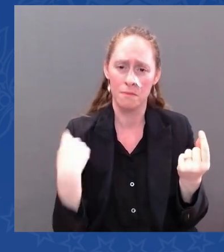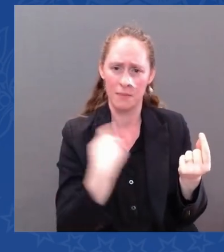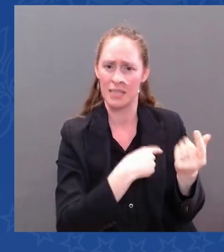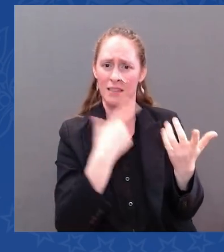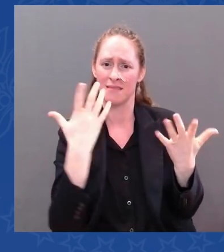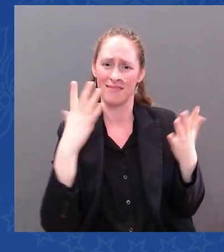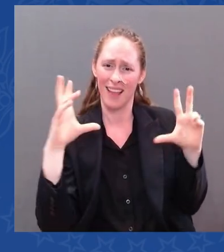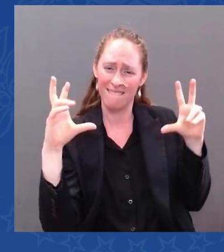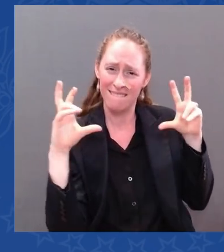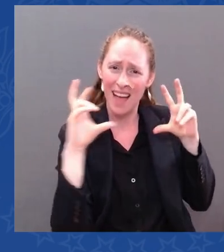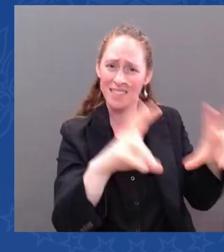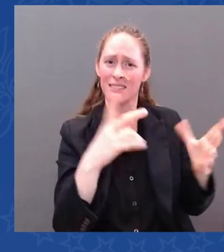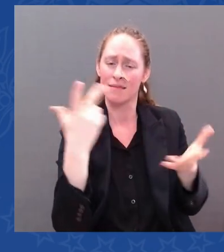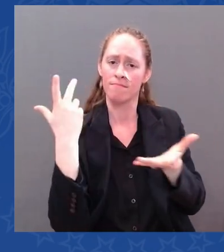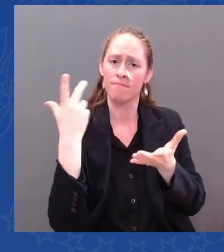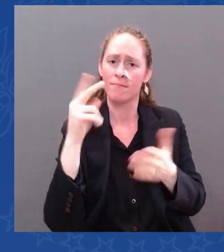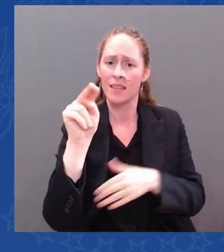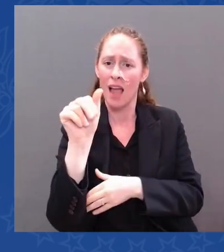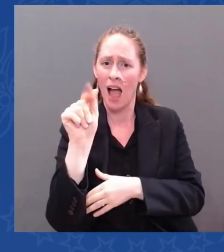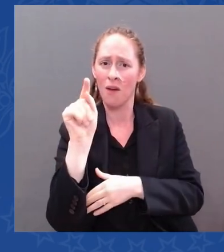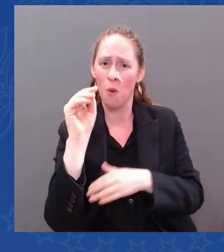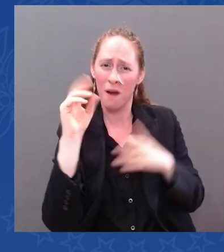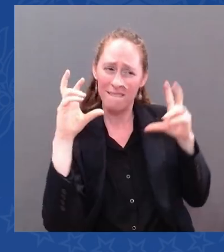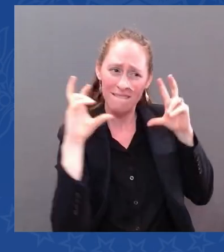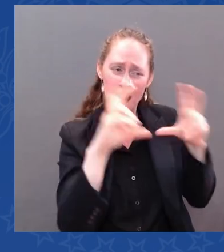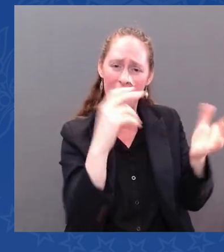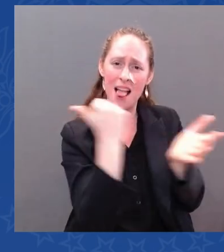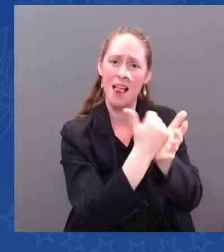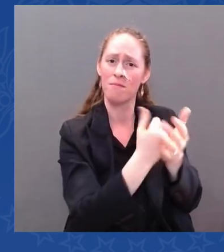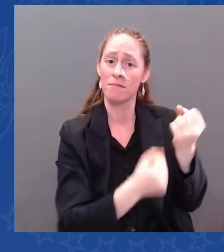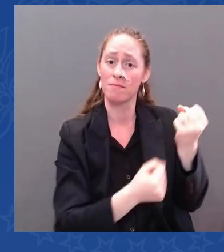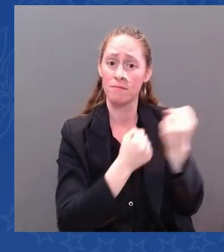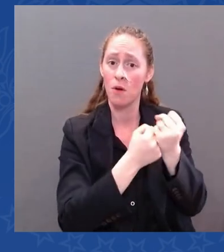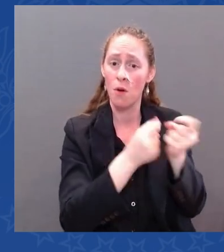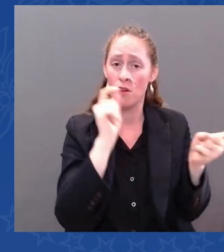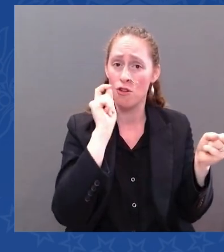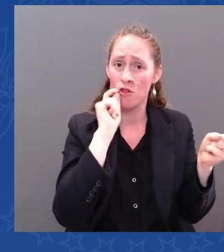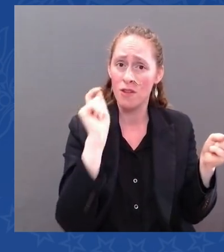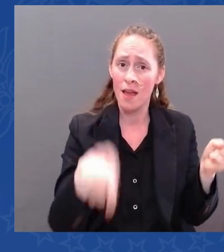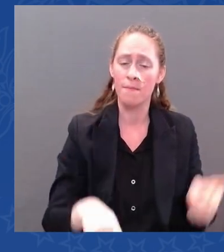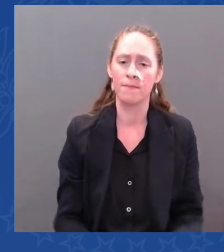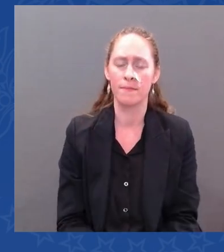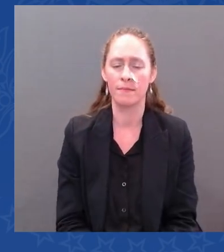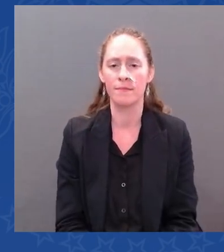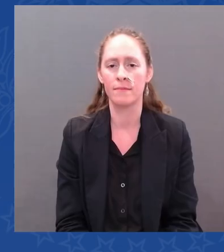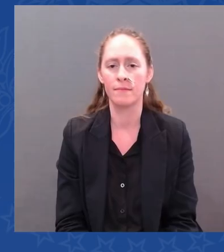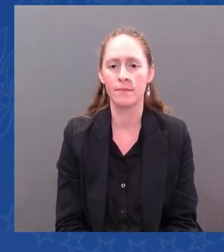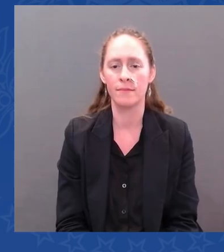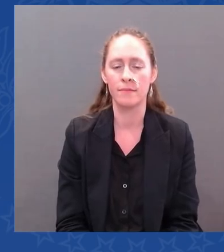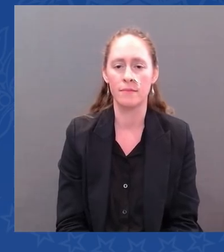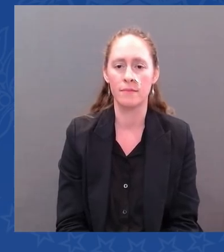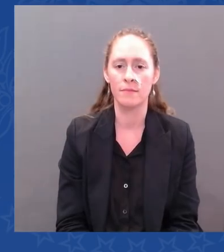is just simply not accurate. And I'm not going to take the time to go into all of the detail here, but the point is: